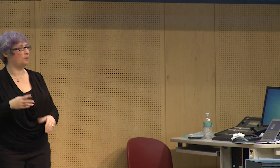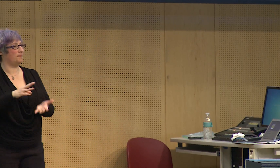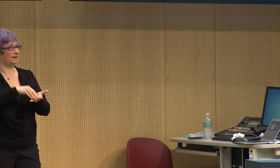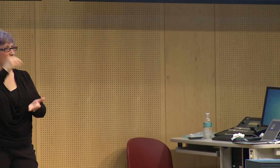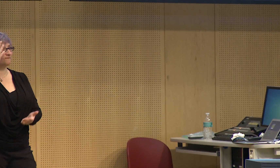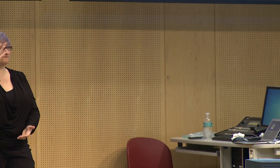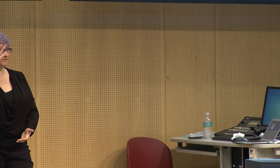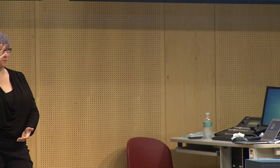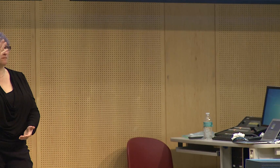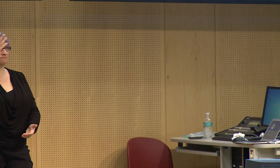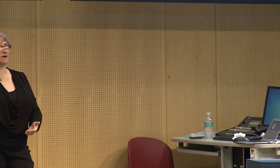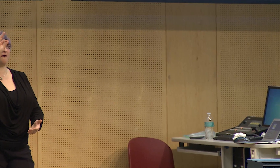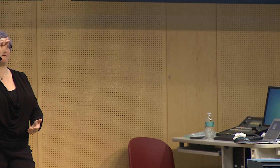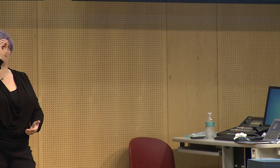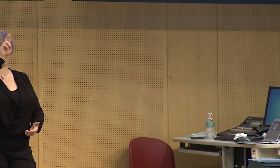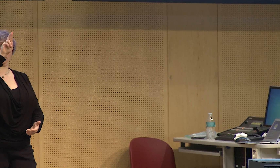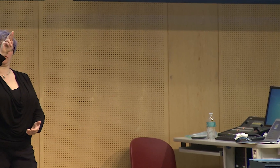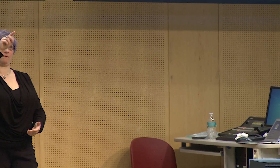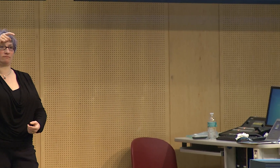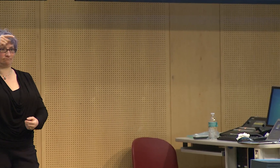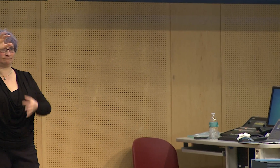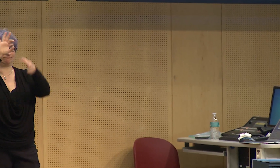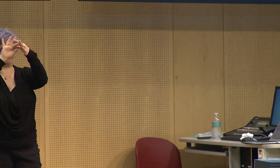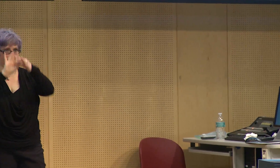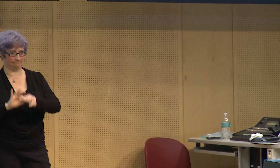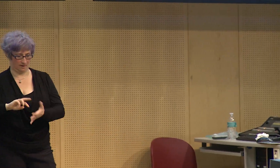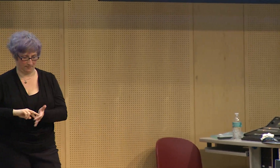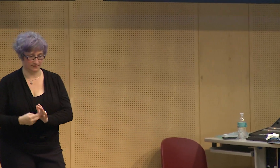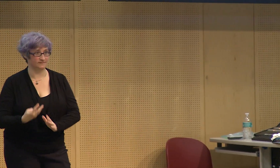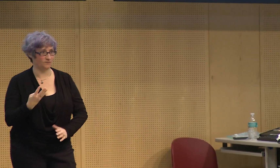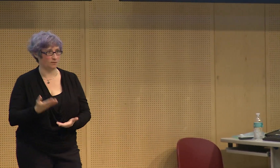Research has shown that it takes until a child